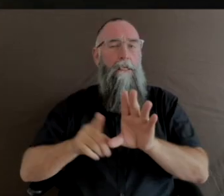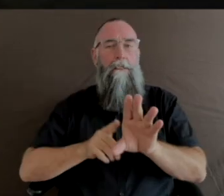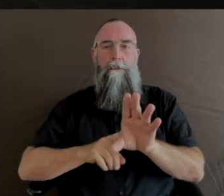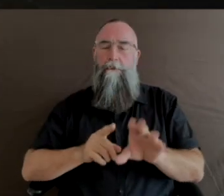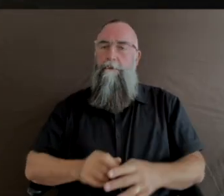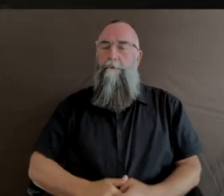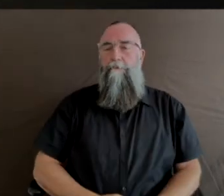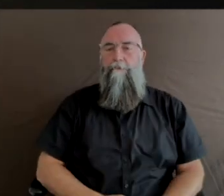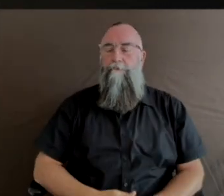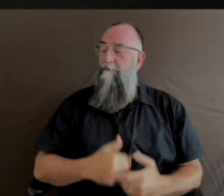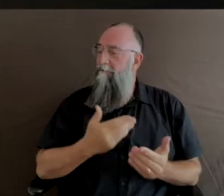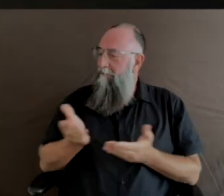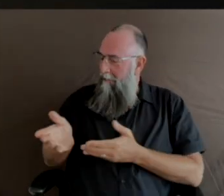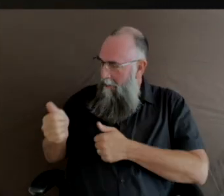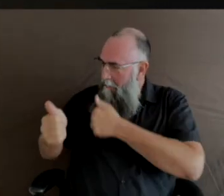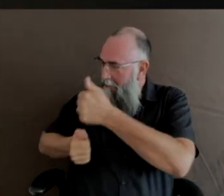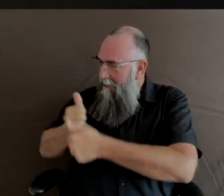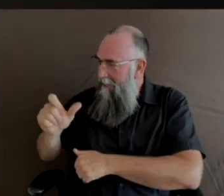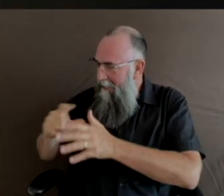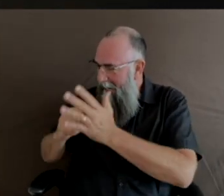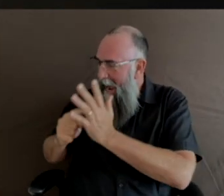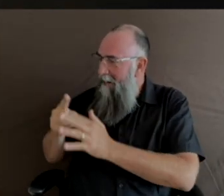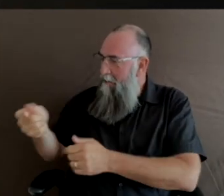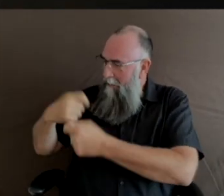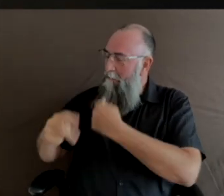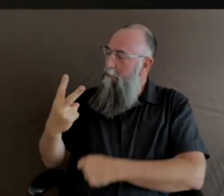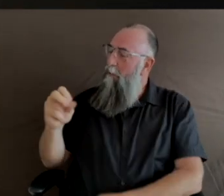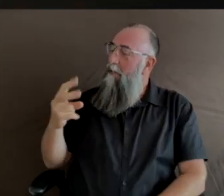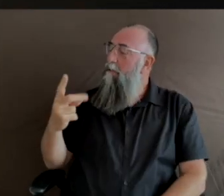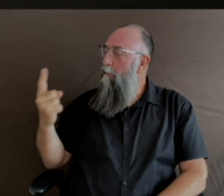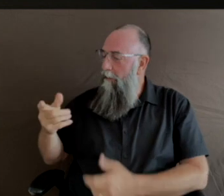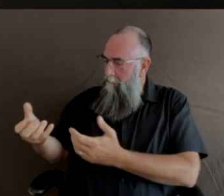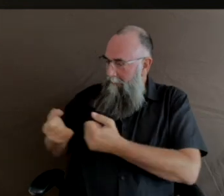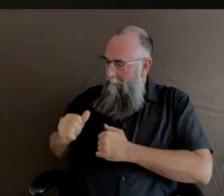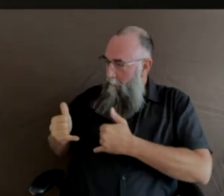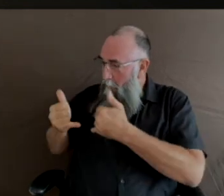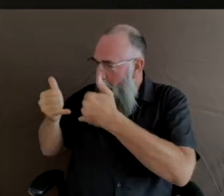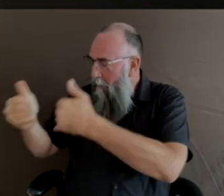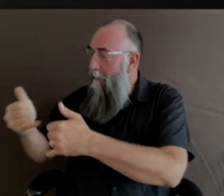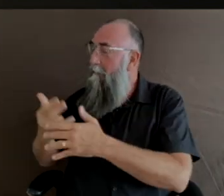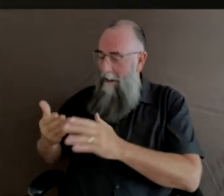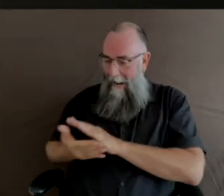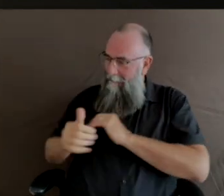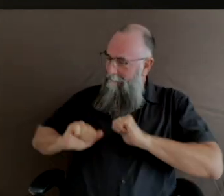Congratulations Cat on being the 2021 award recipient of the Australia Council Award for Emerging